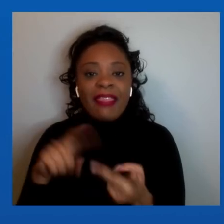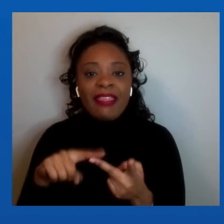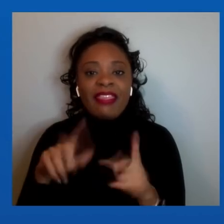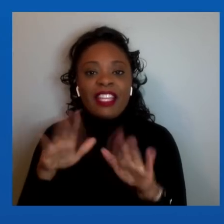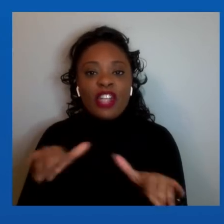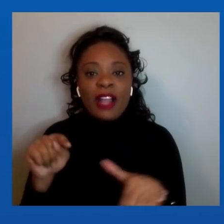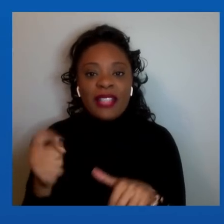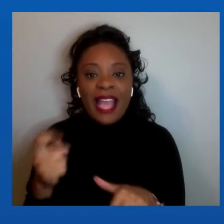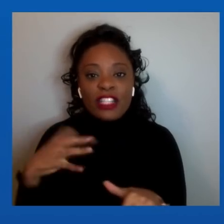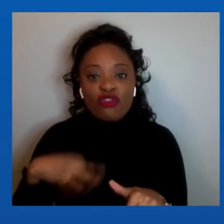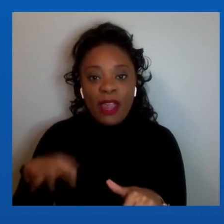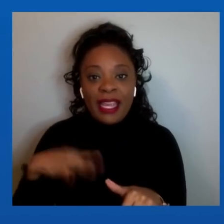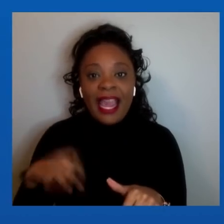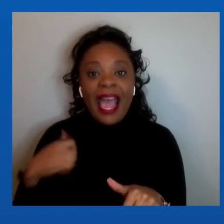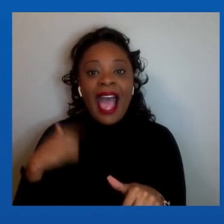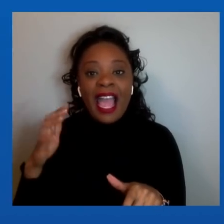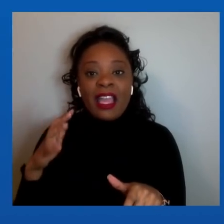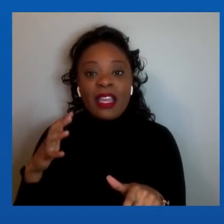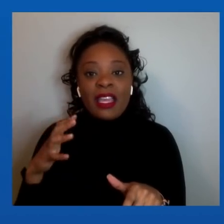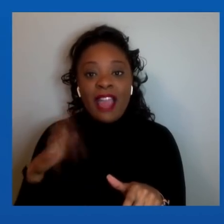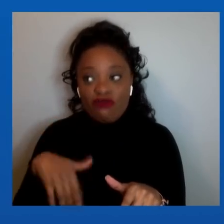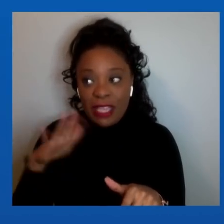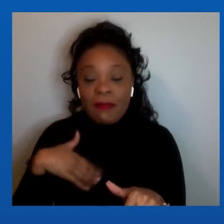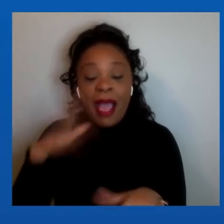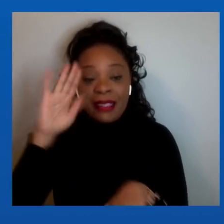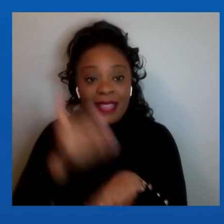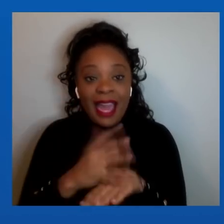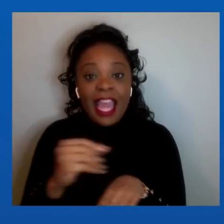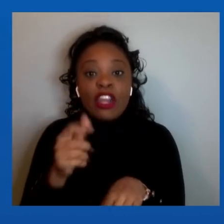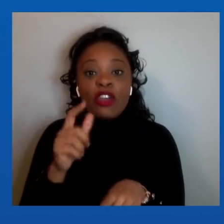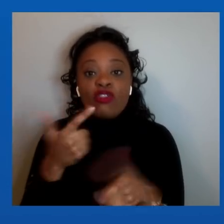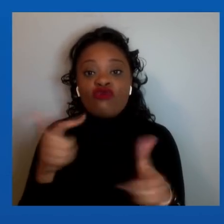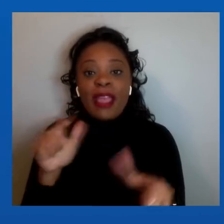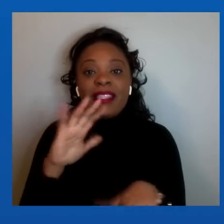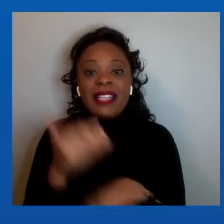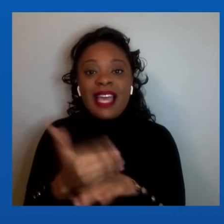I had raised my son and my grandson and a part of this program.